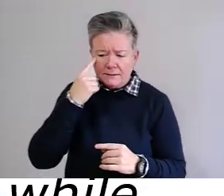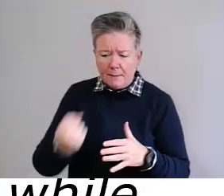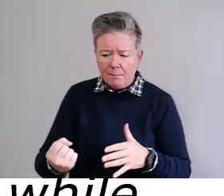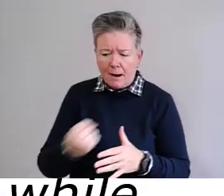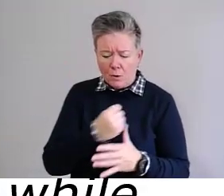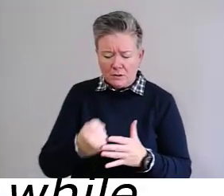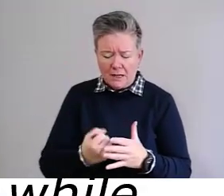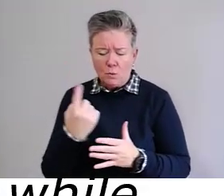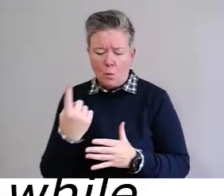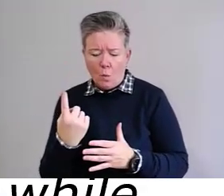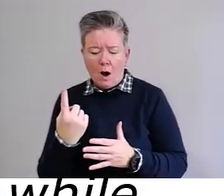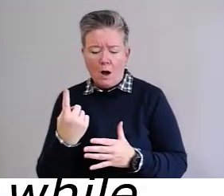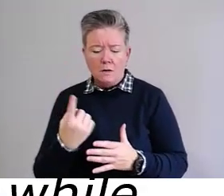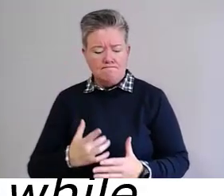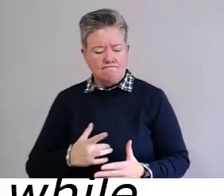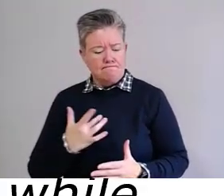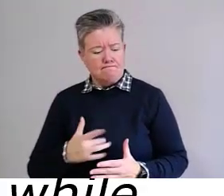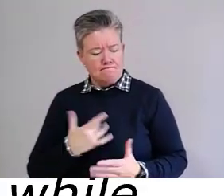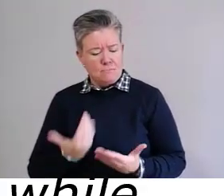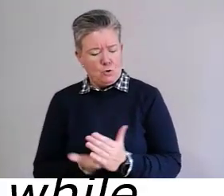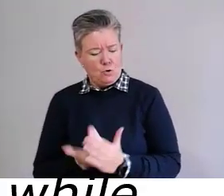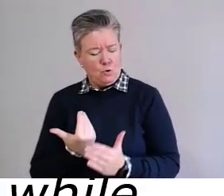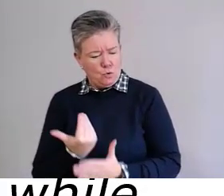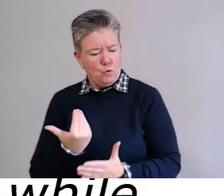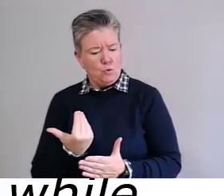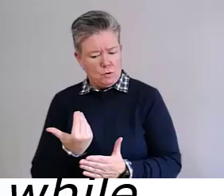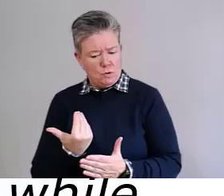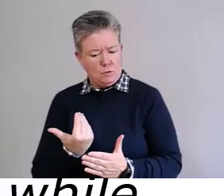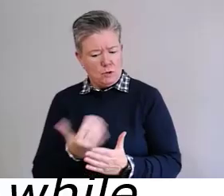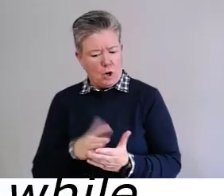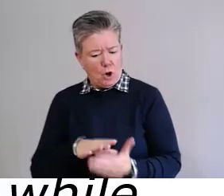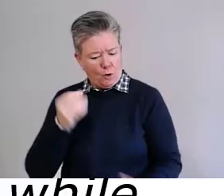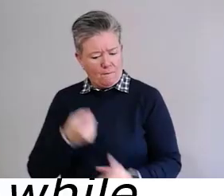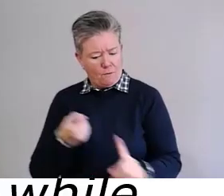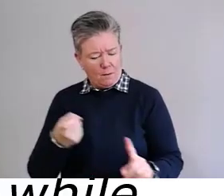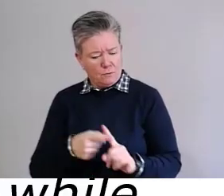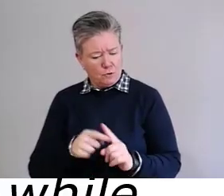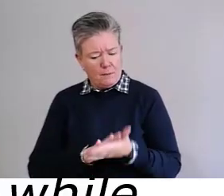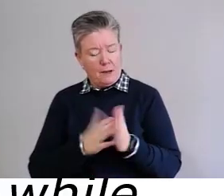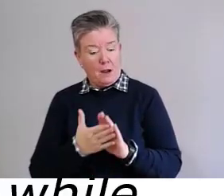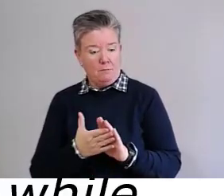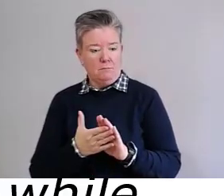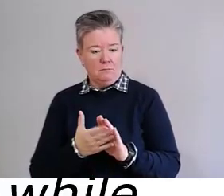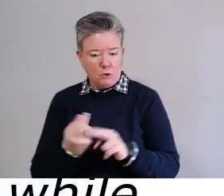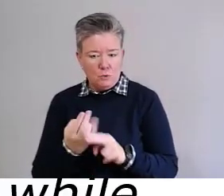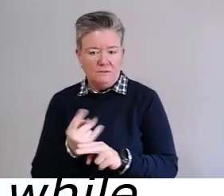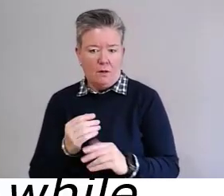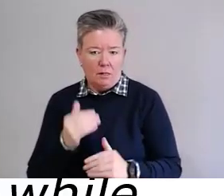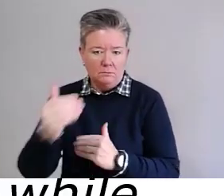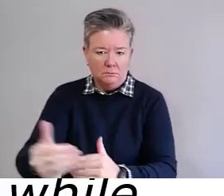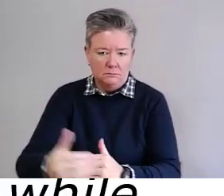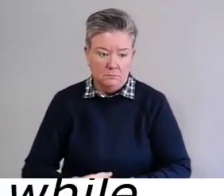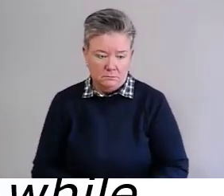one insight that you will turn into action.